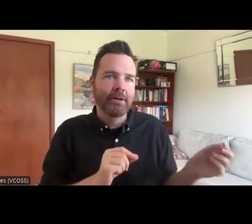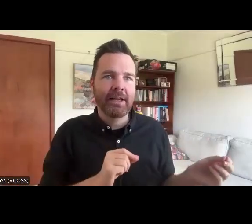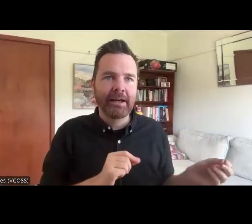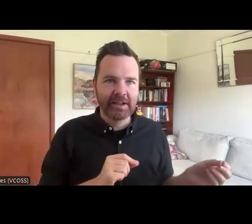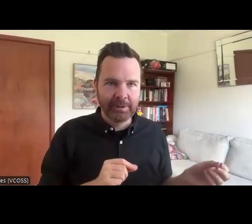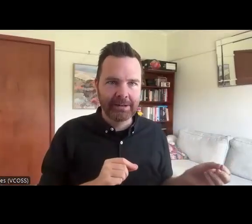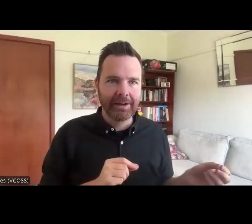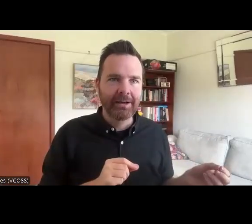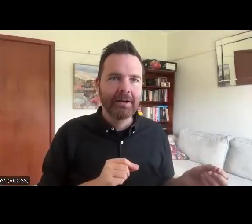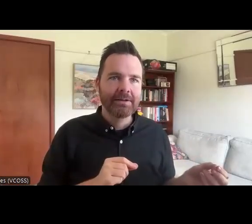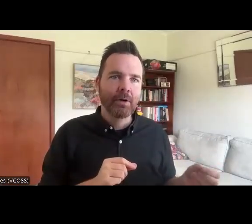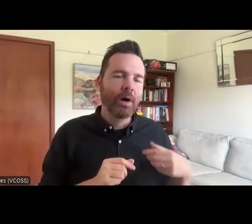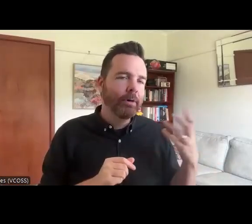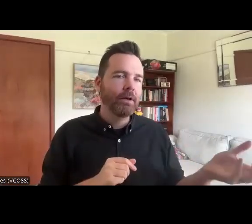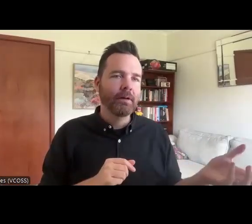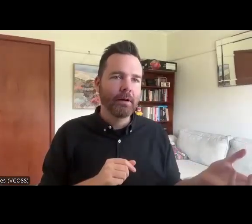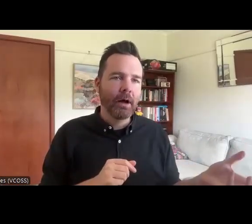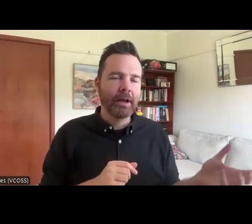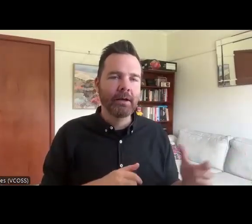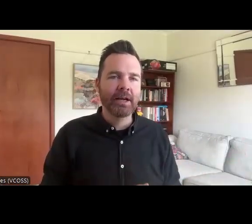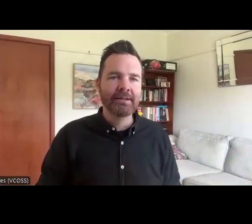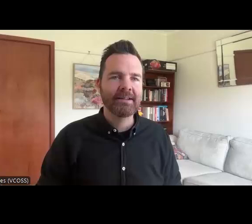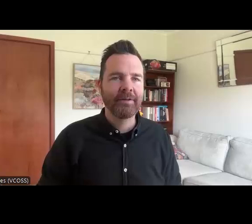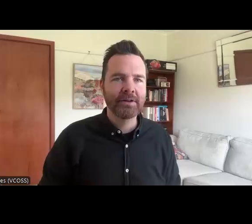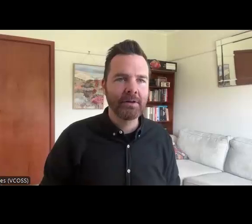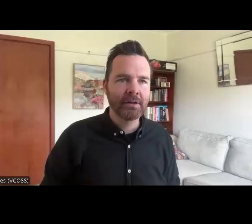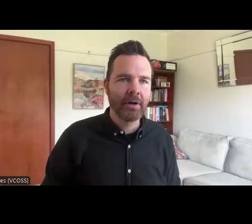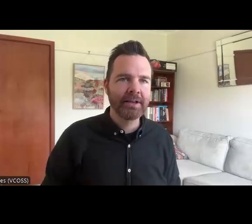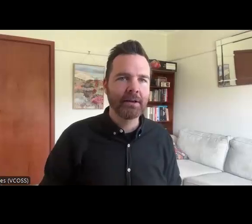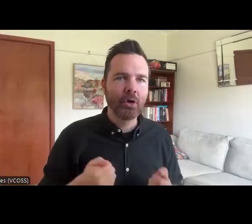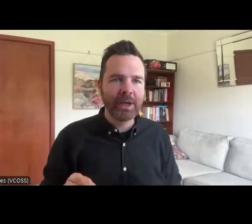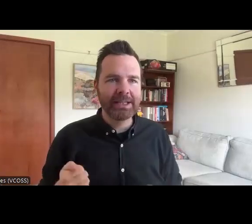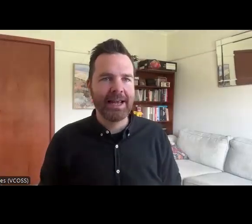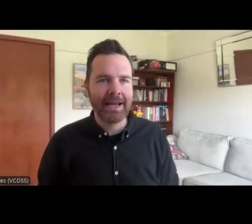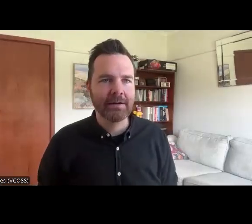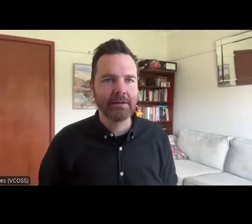not saying explicitly. So one we use a lot, and justice advocates use a lot, is the quick sand